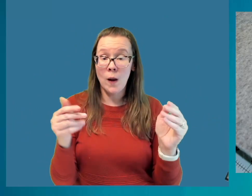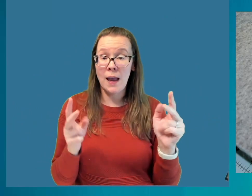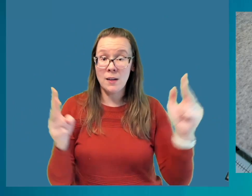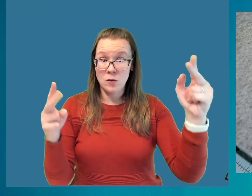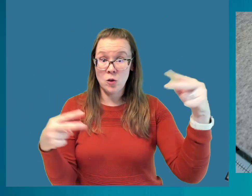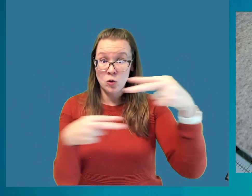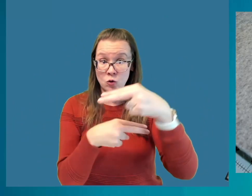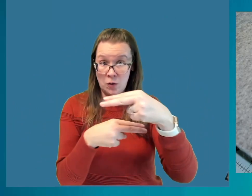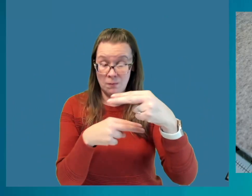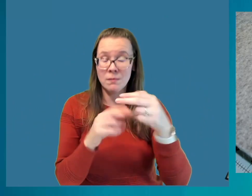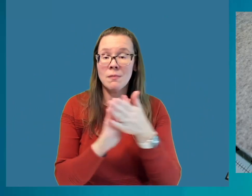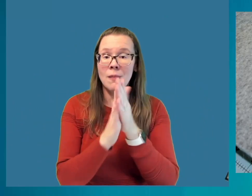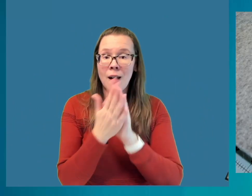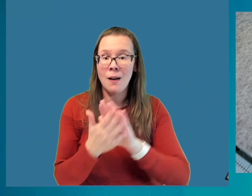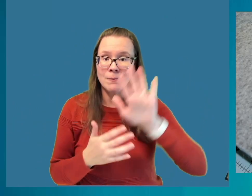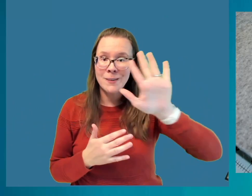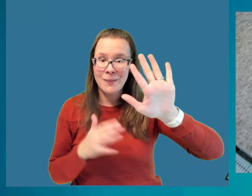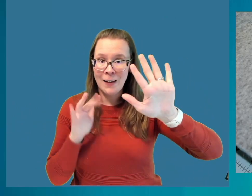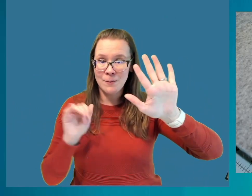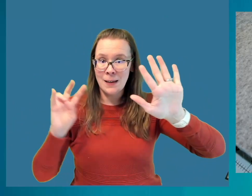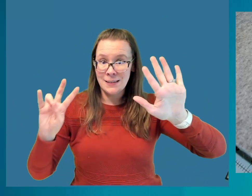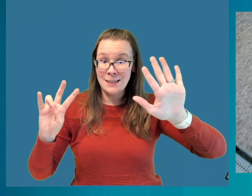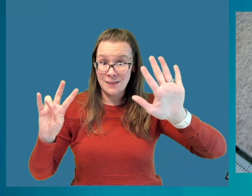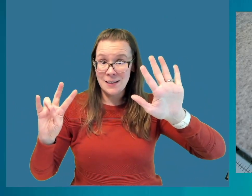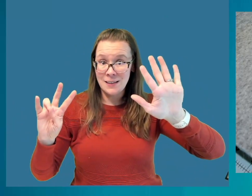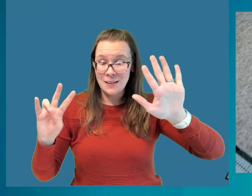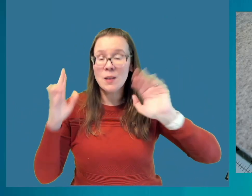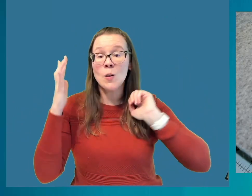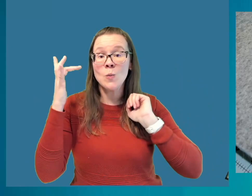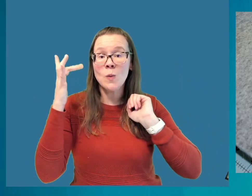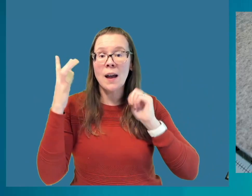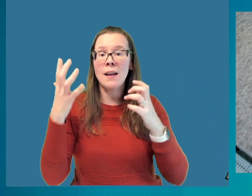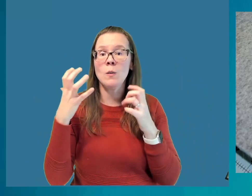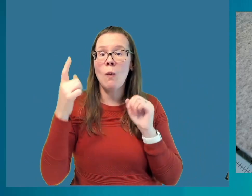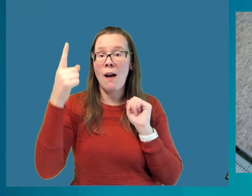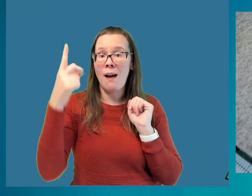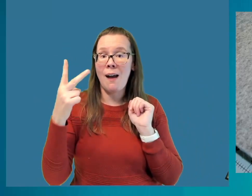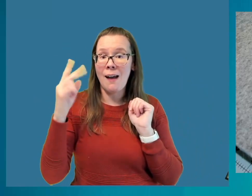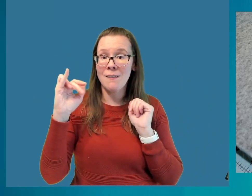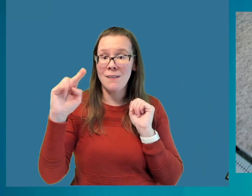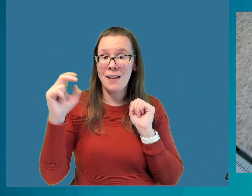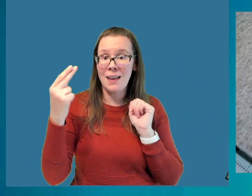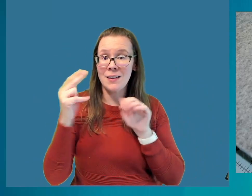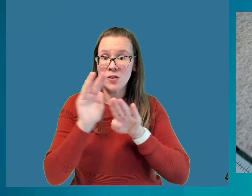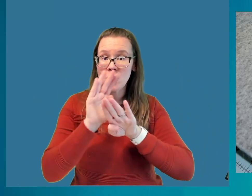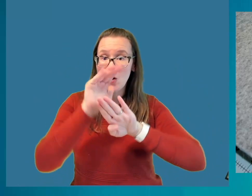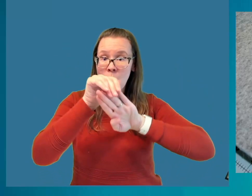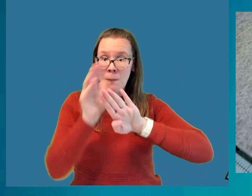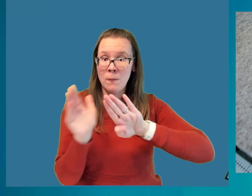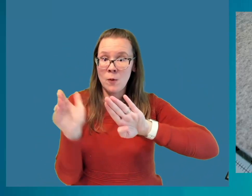little bit bigger than your finished postcard size. So I'm making a 4x6 inch postcard, so I'm